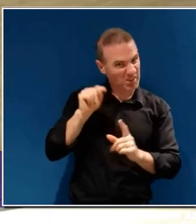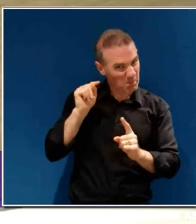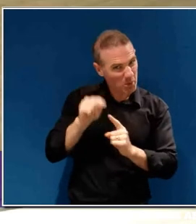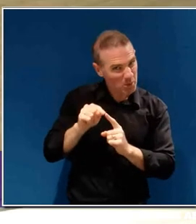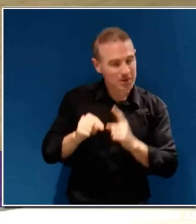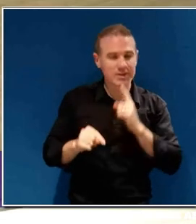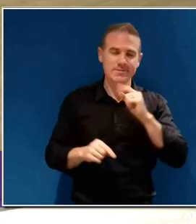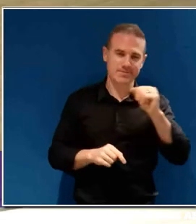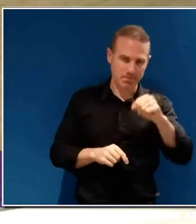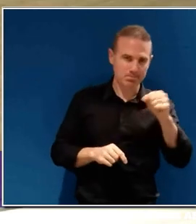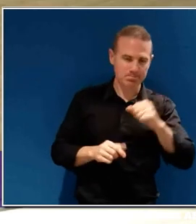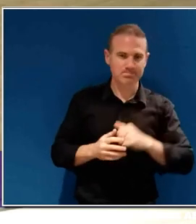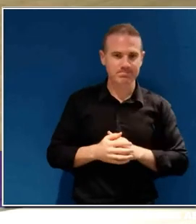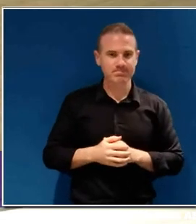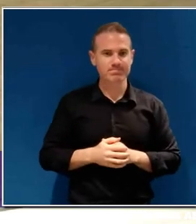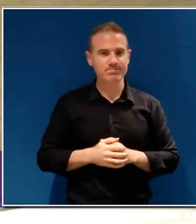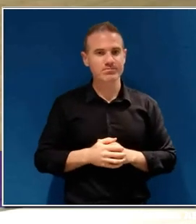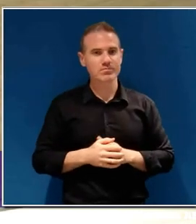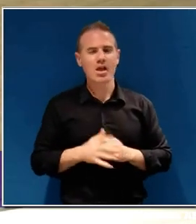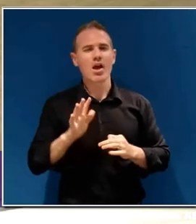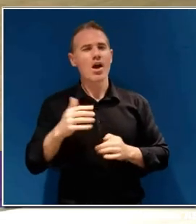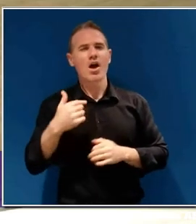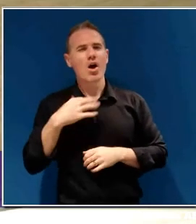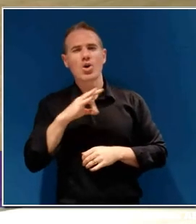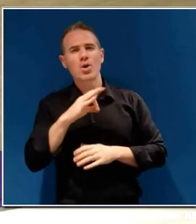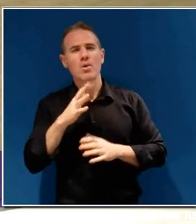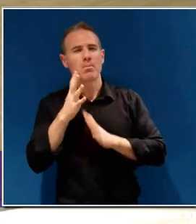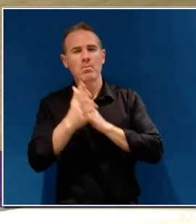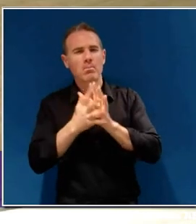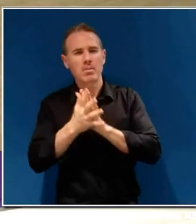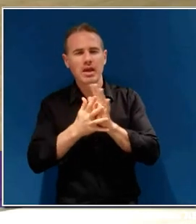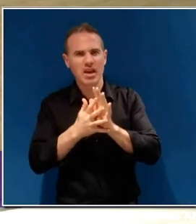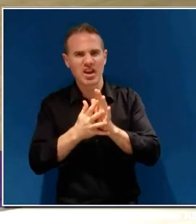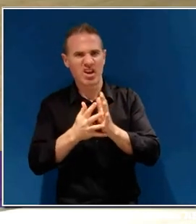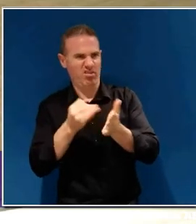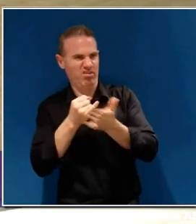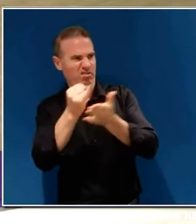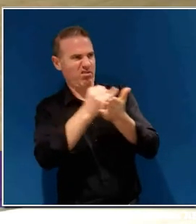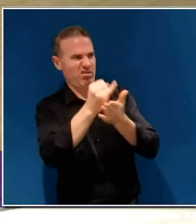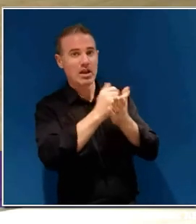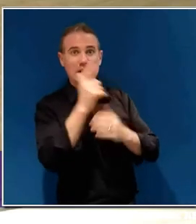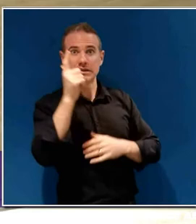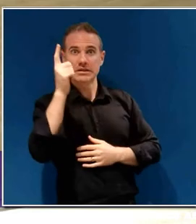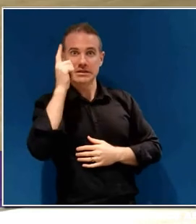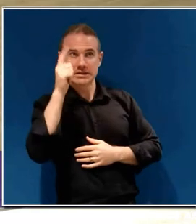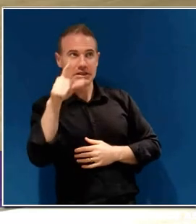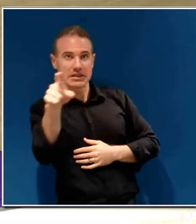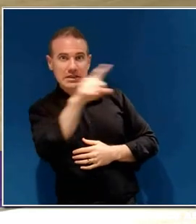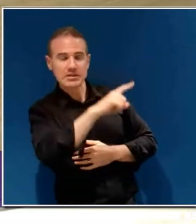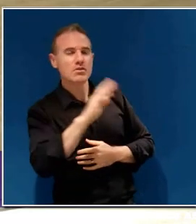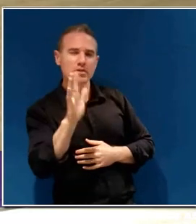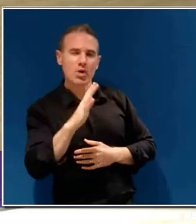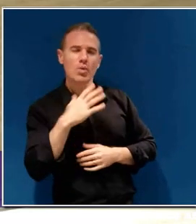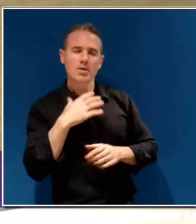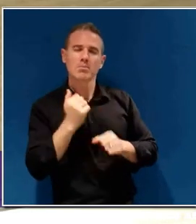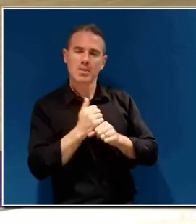teachers across the board, it's just a matter of wanting to ensure that teachers are given those skills? Yes.